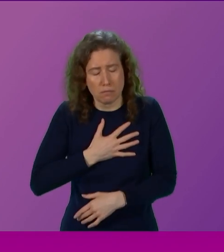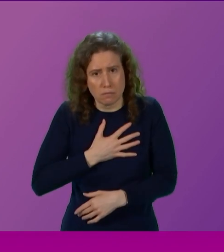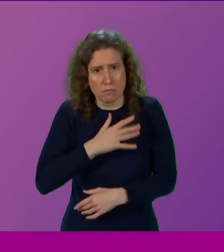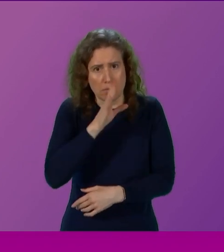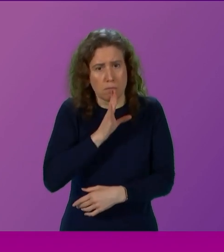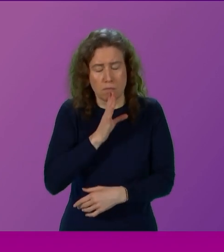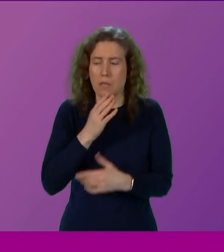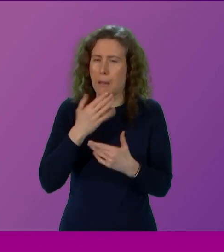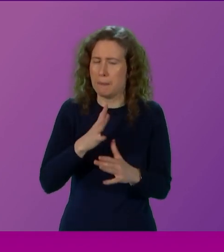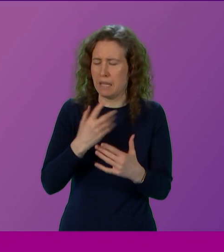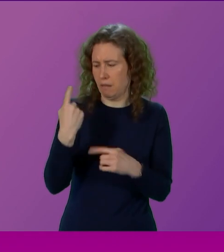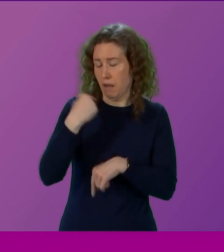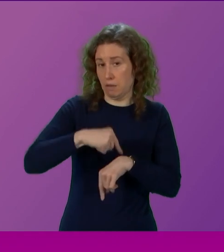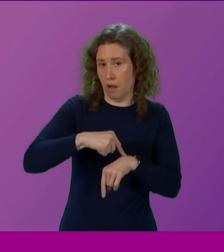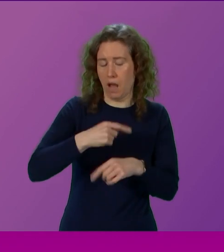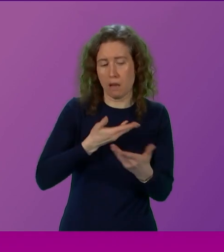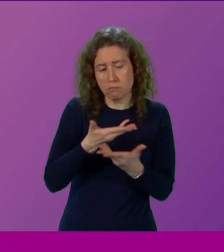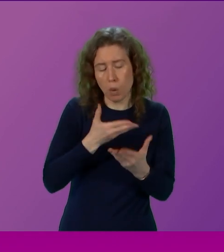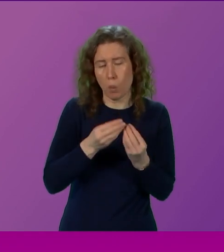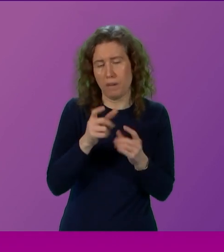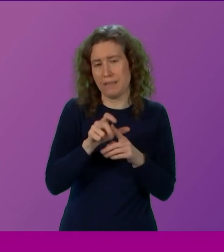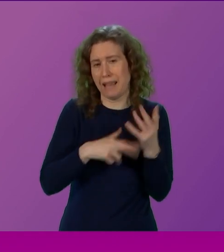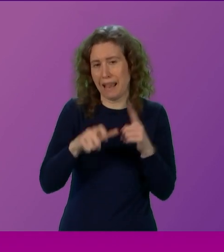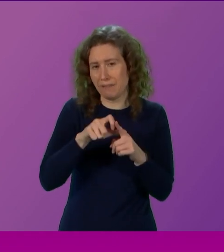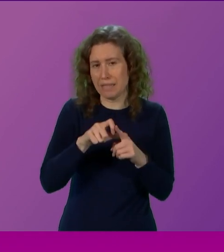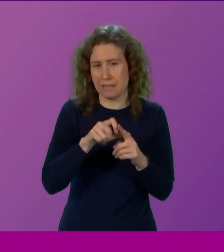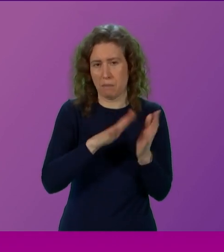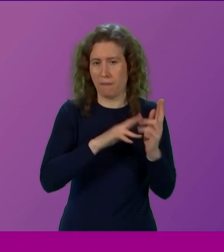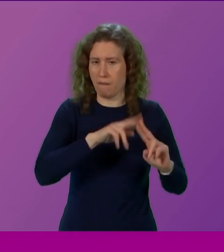some communication with David’s parents, Rodger and Sharon, at the time, and my